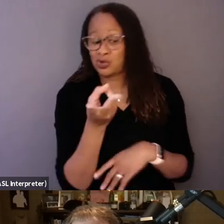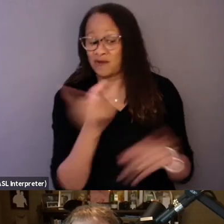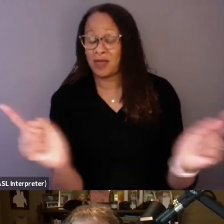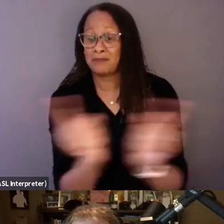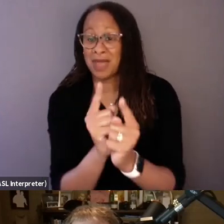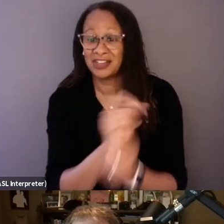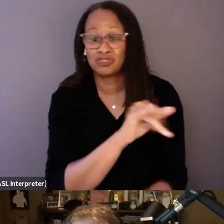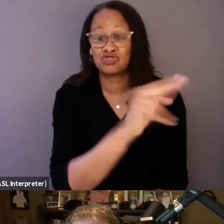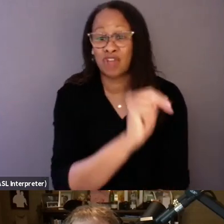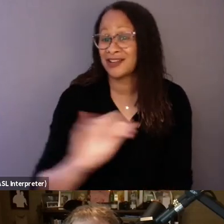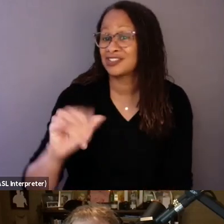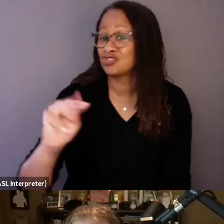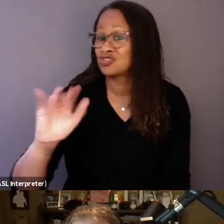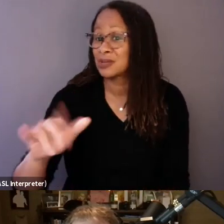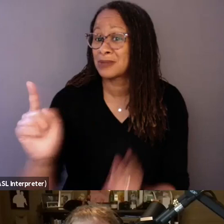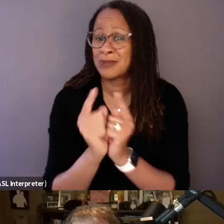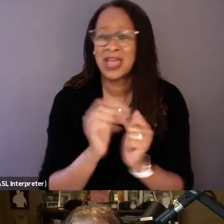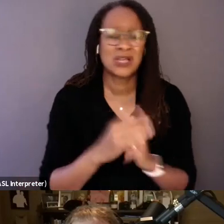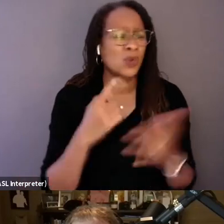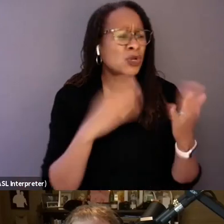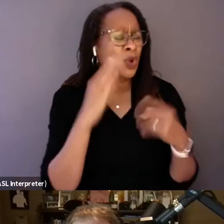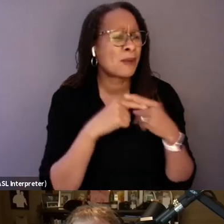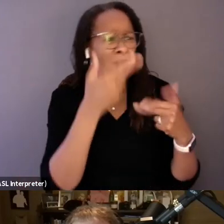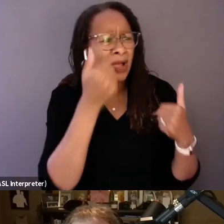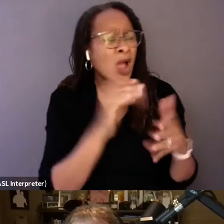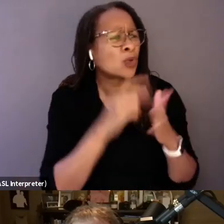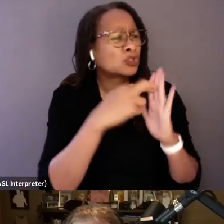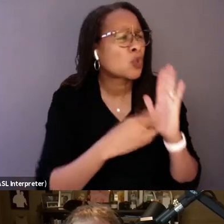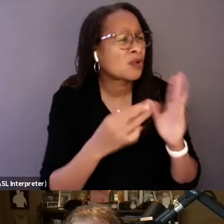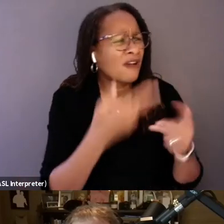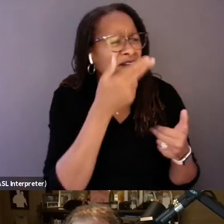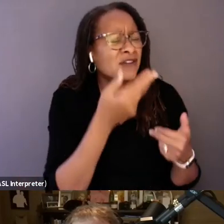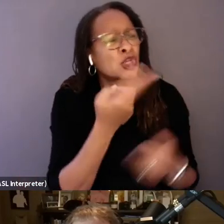in John's face and was like, "What do you know about comic? What are the three rules of humor?" And then John just said,